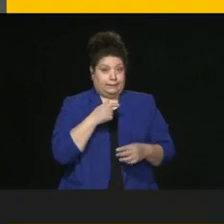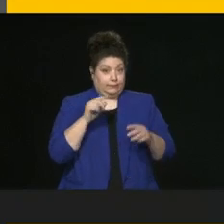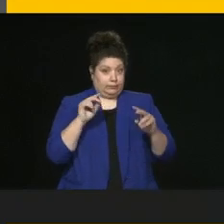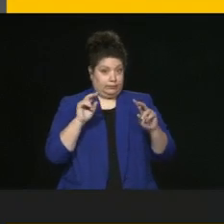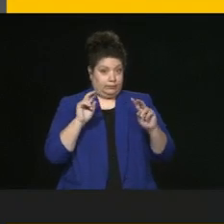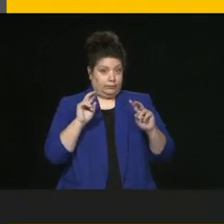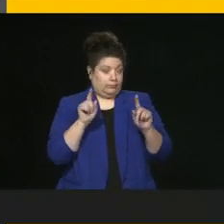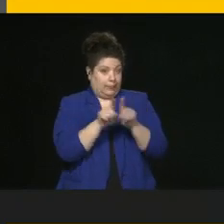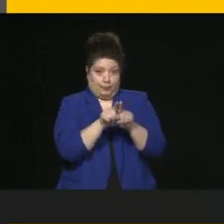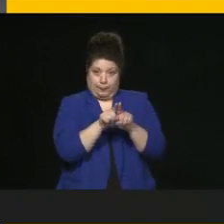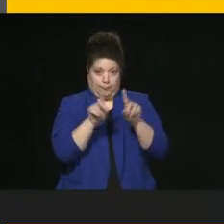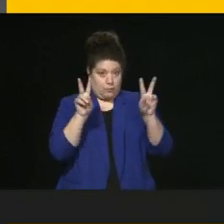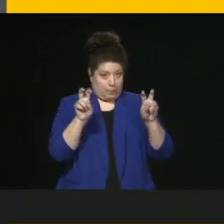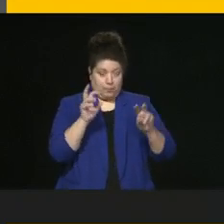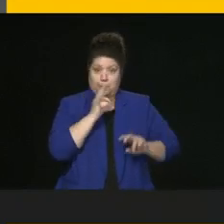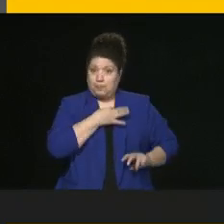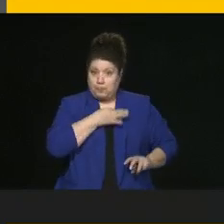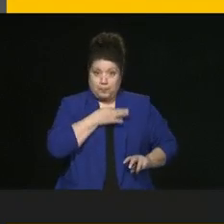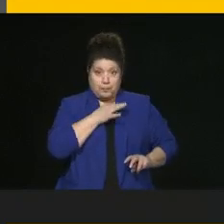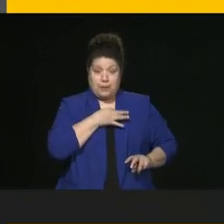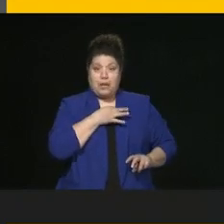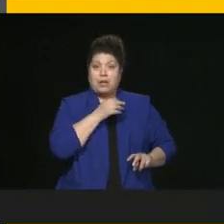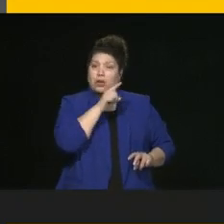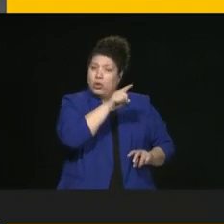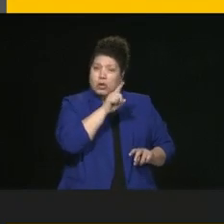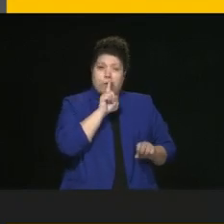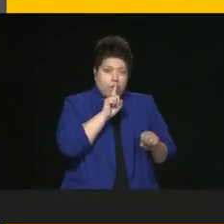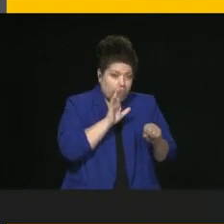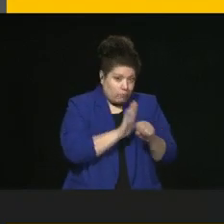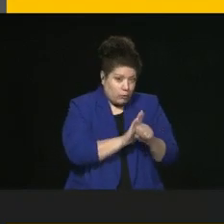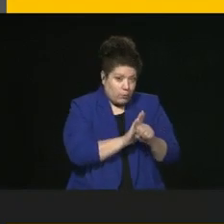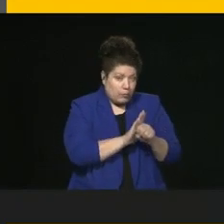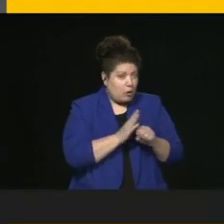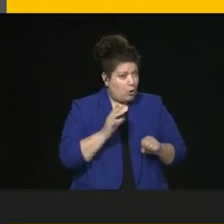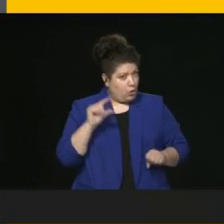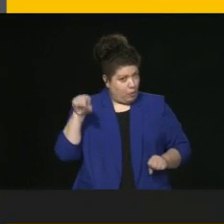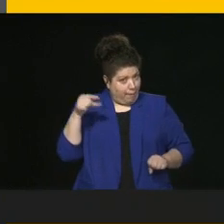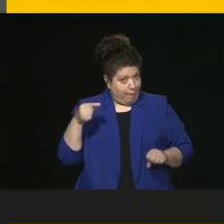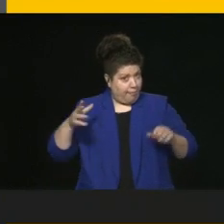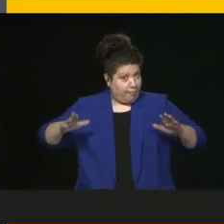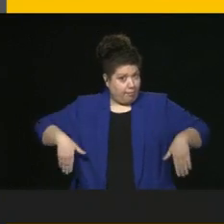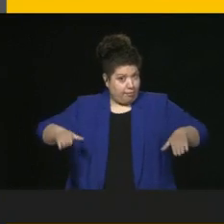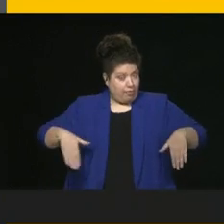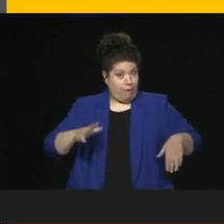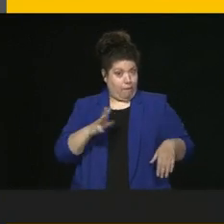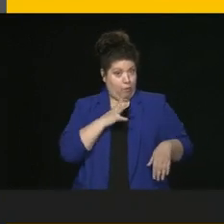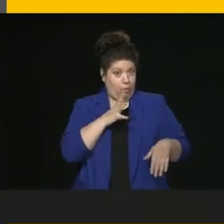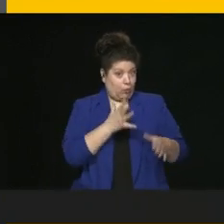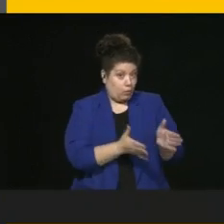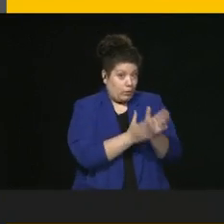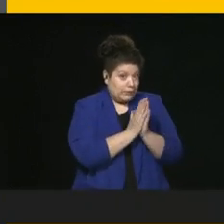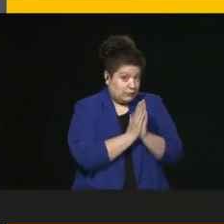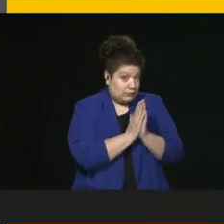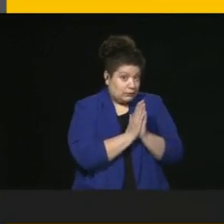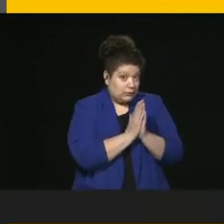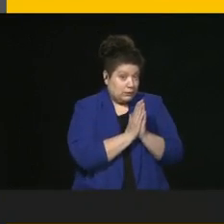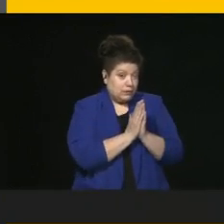I HAVE A QUESTION ON THE SAME TOPIC, MINISTER DUCLOS.